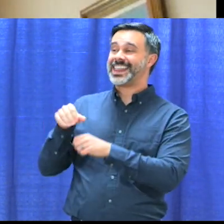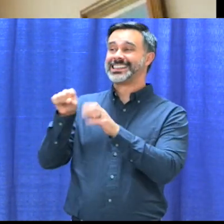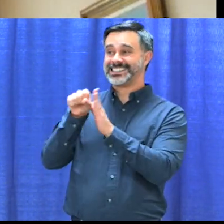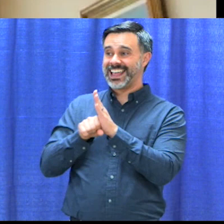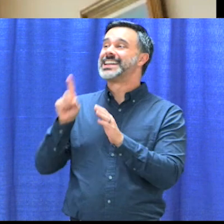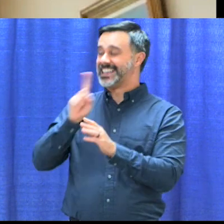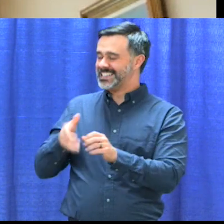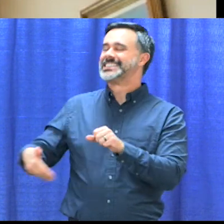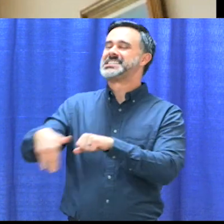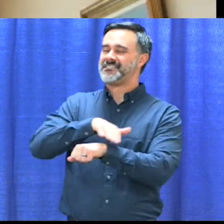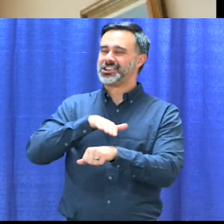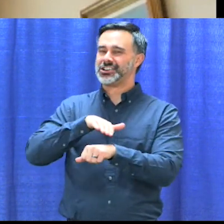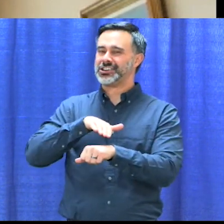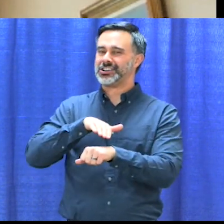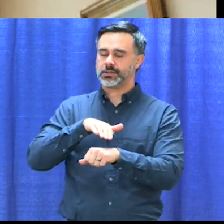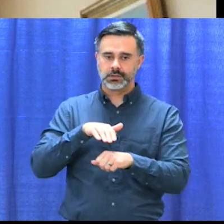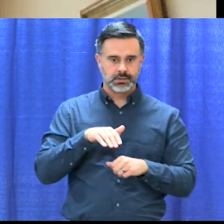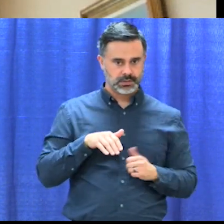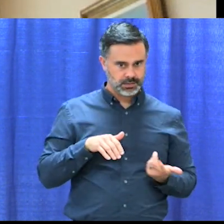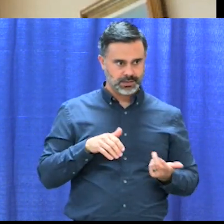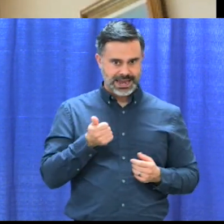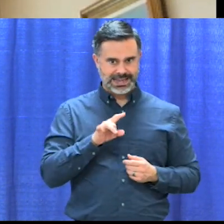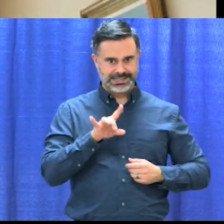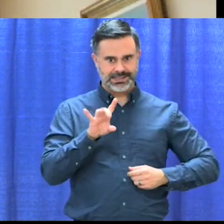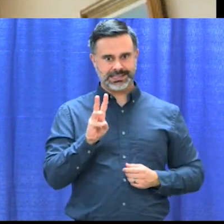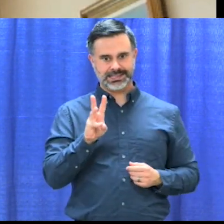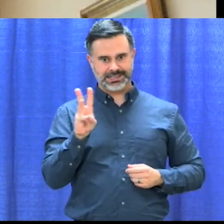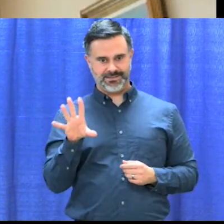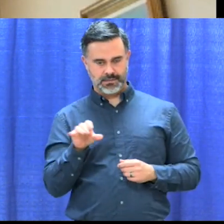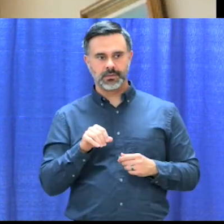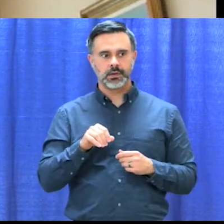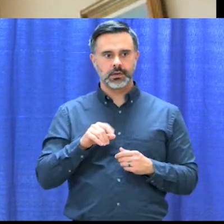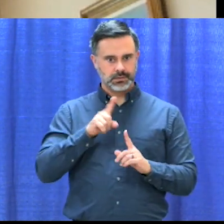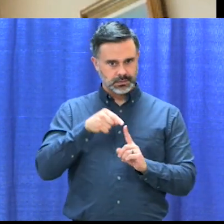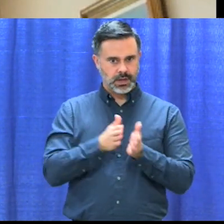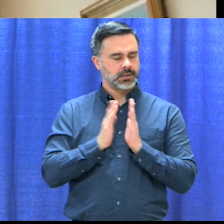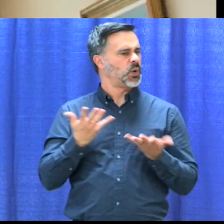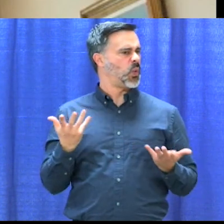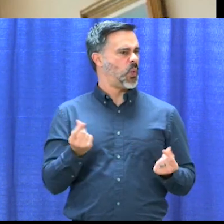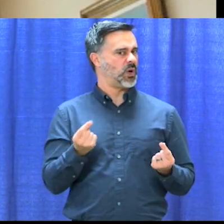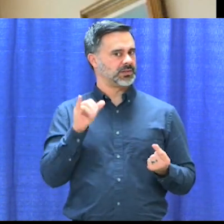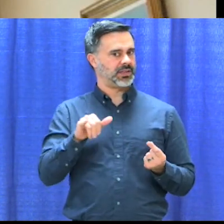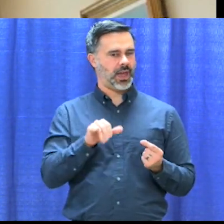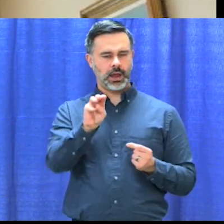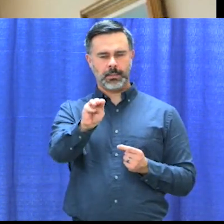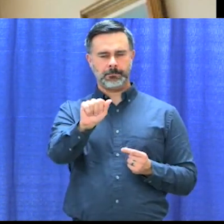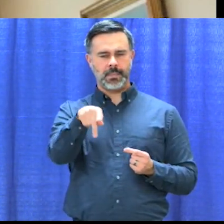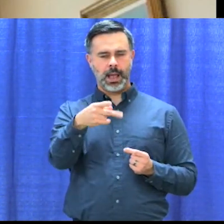AB 1665 asks specifically what the mapping looked like and I believe Rob probably has that information.